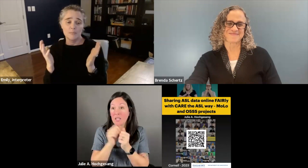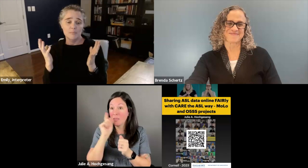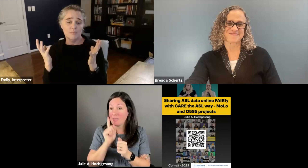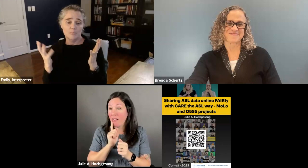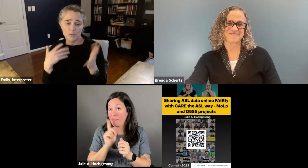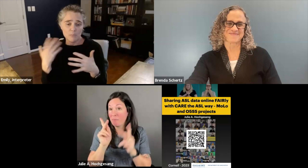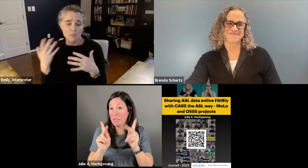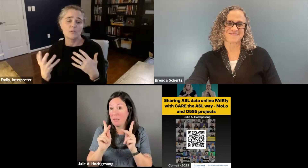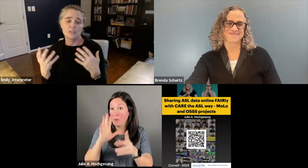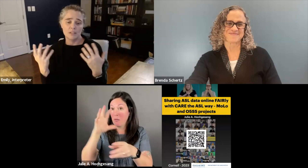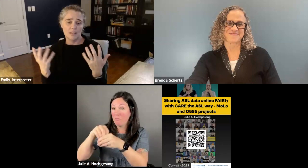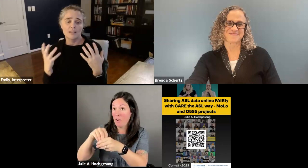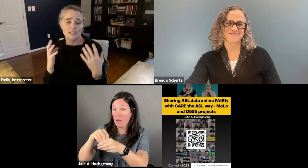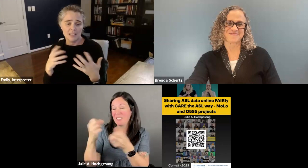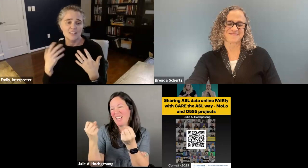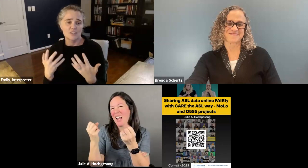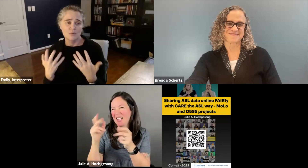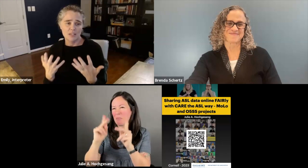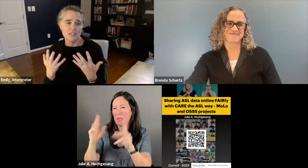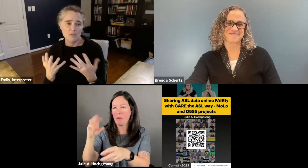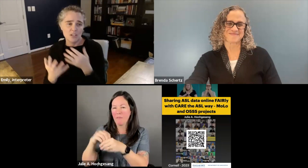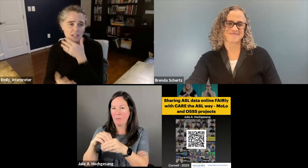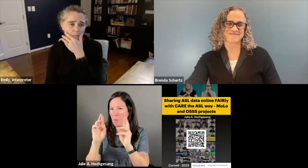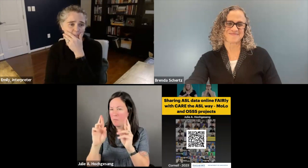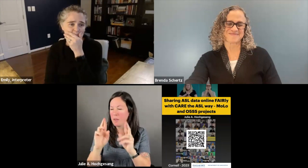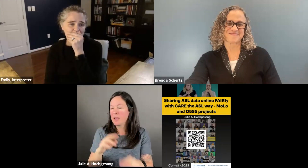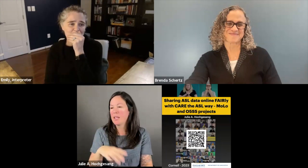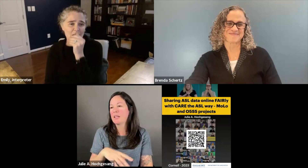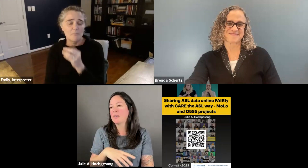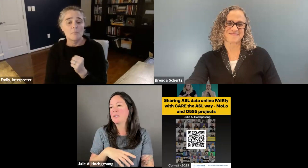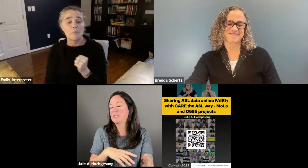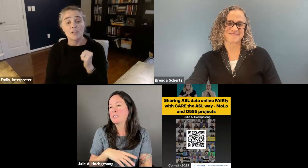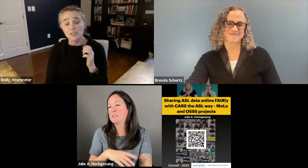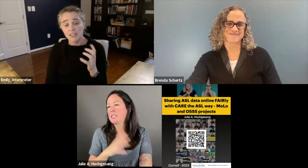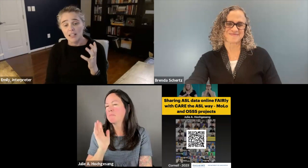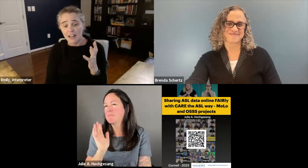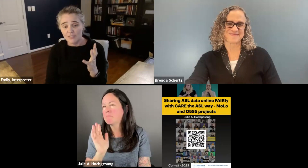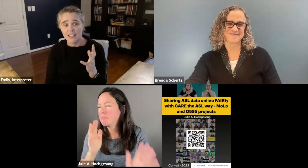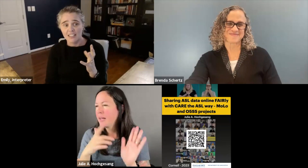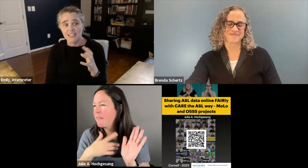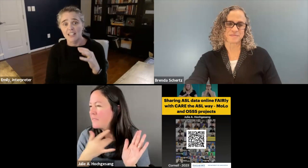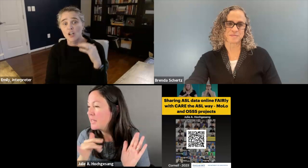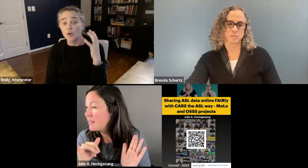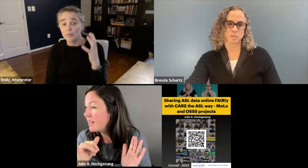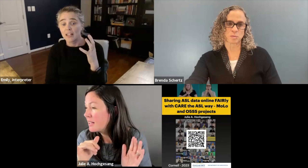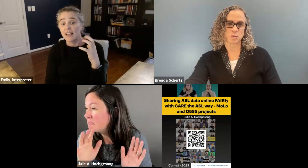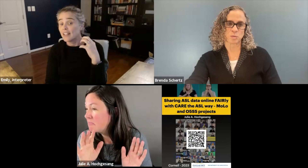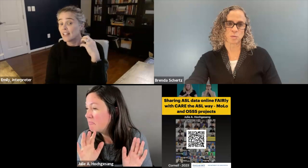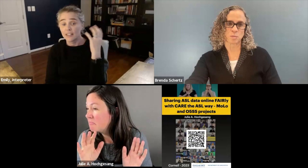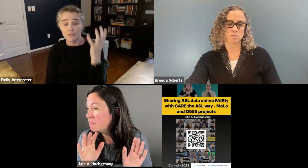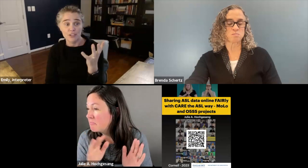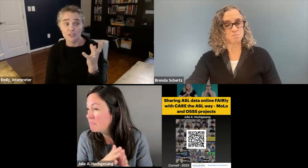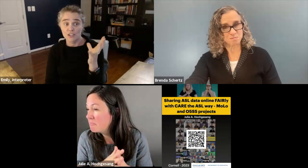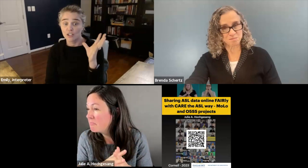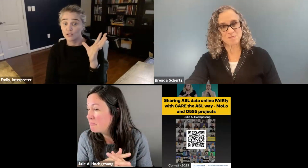promote connections with the community my only caveat is that I hope that any kind of research that goes